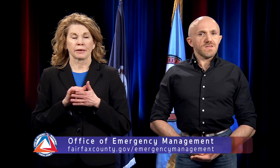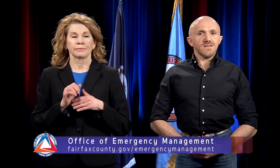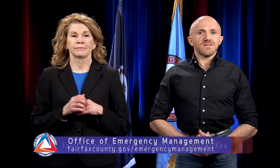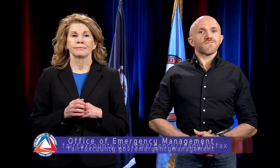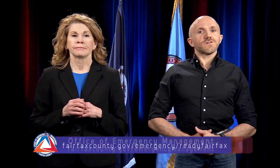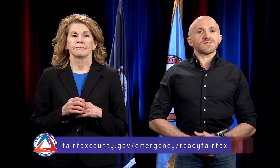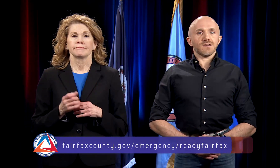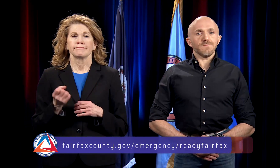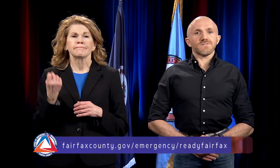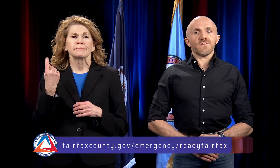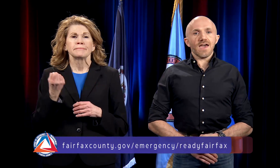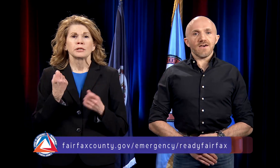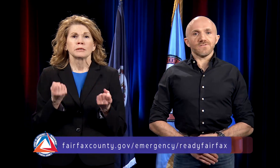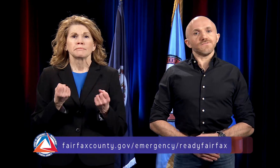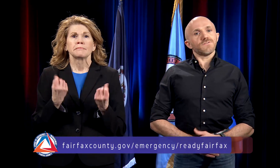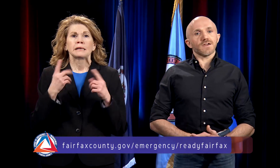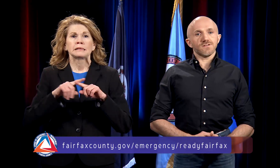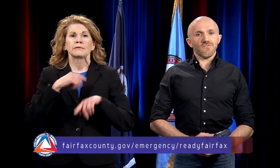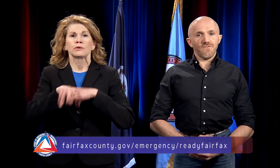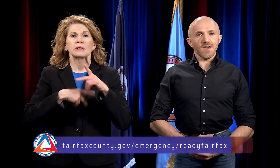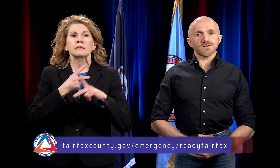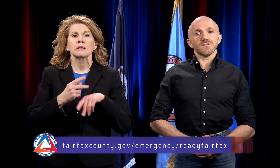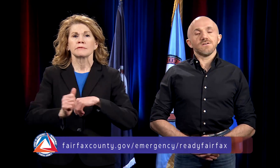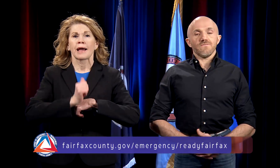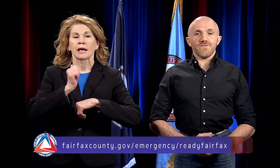are many different types of hazards that could affect